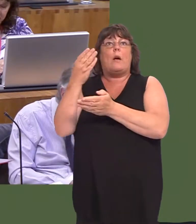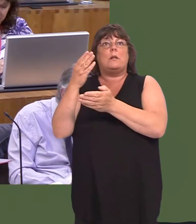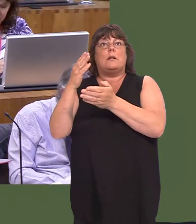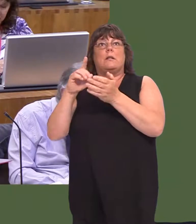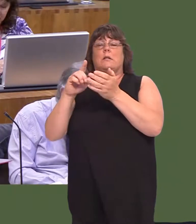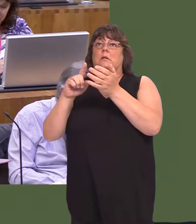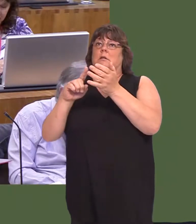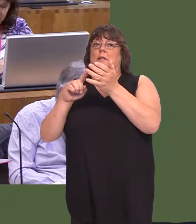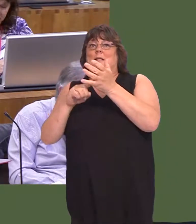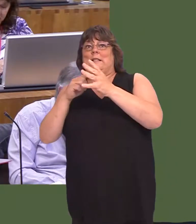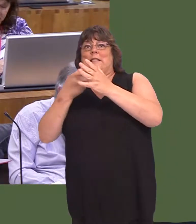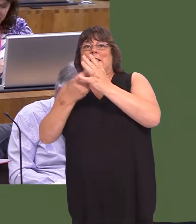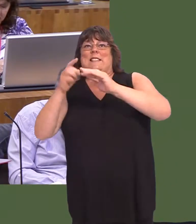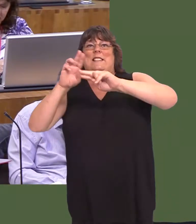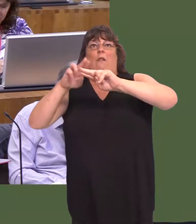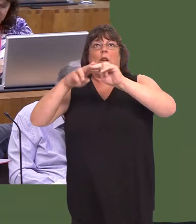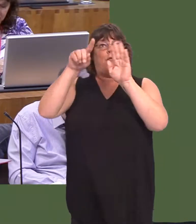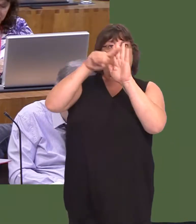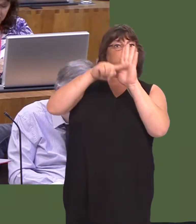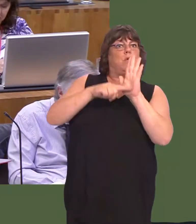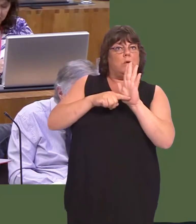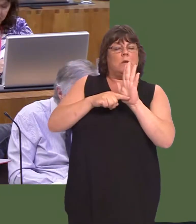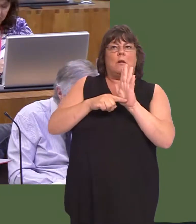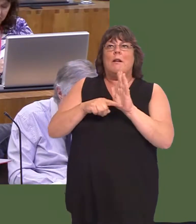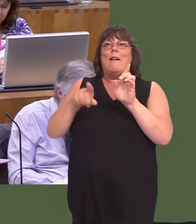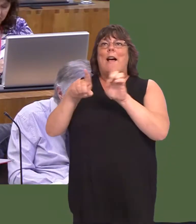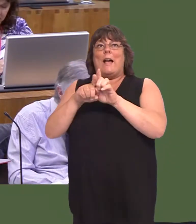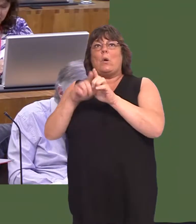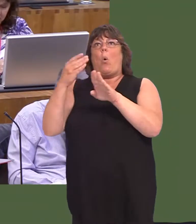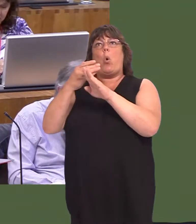but non-tariff barriers, or regulatory barriers, as well, and, secondly, work visas.